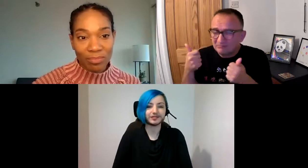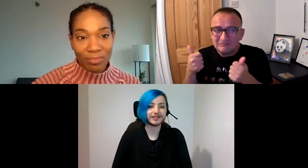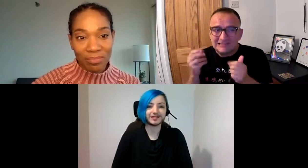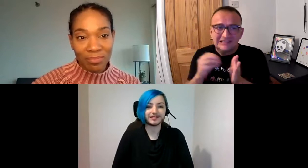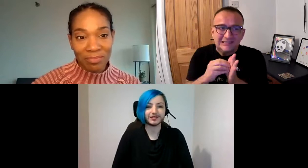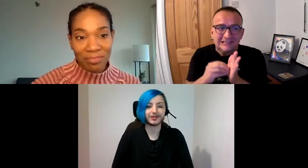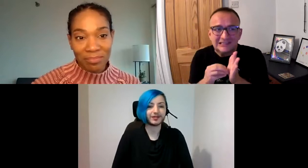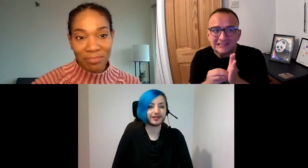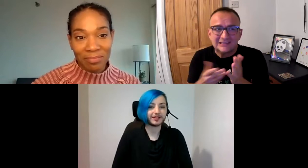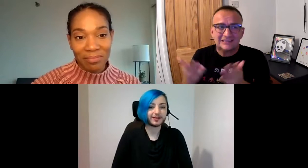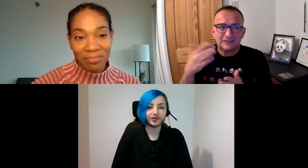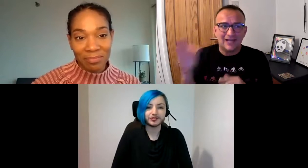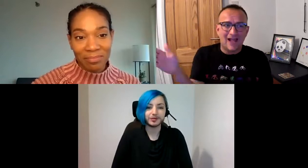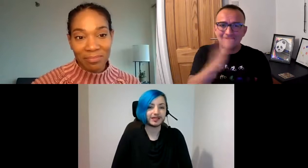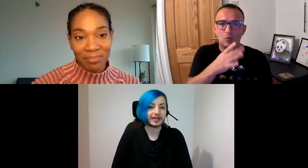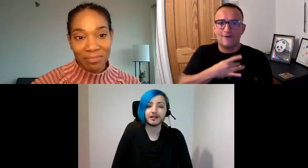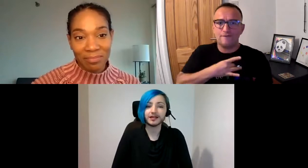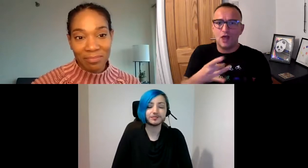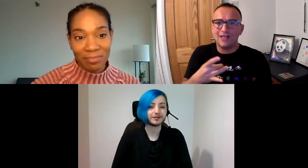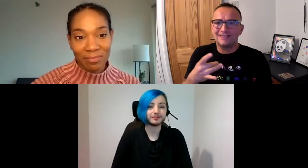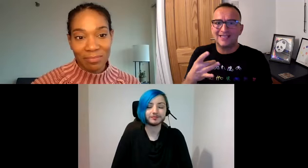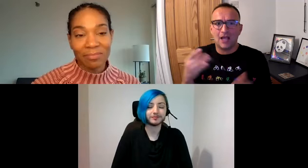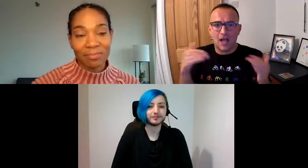are volunteers from our community to create these